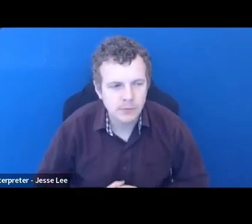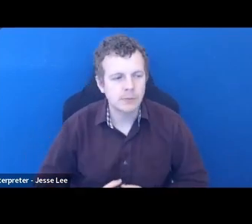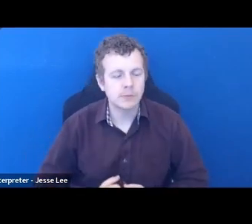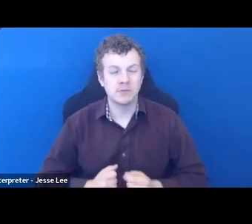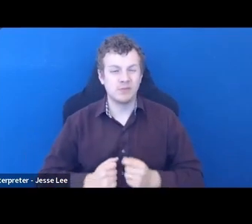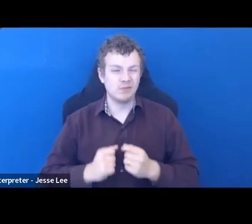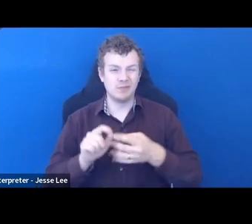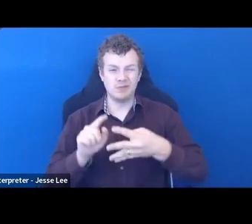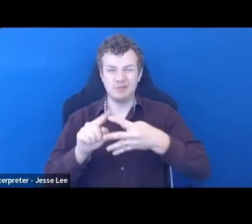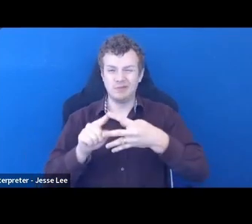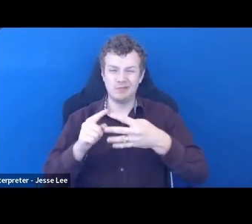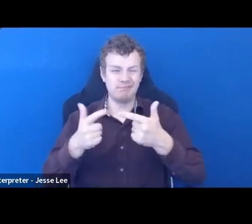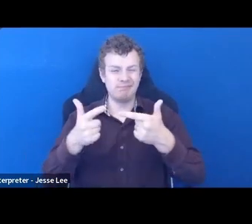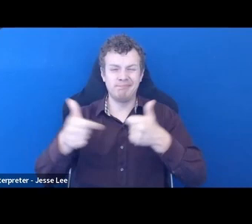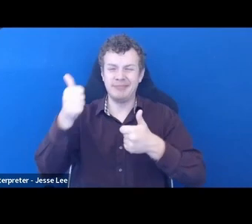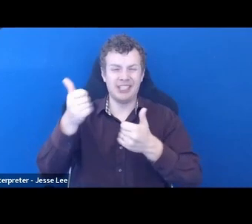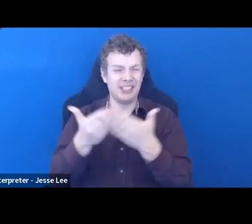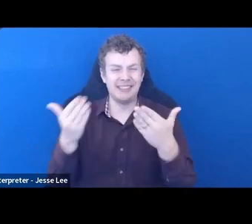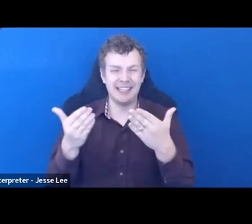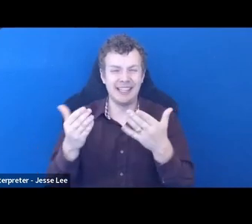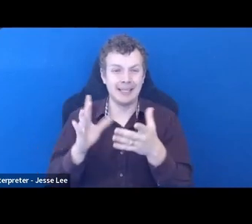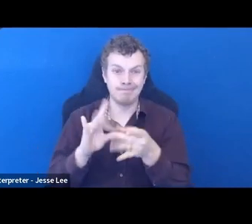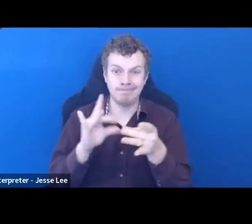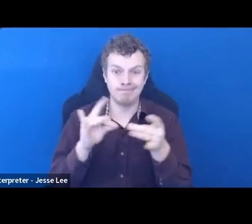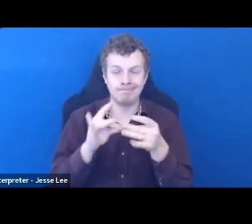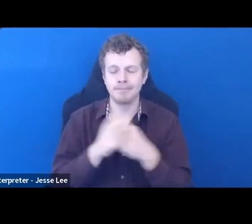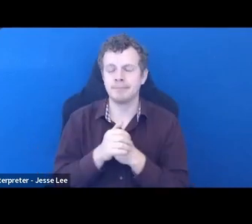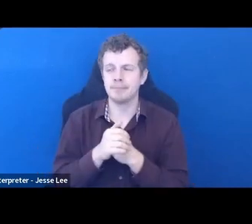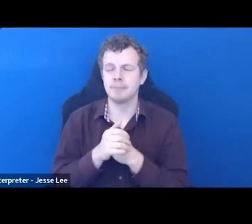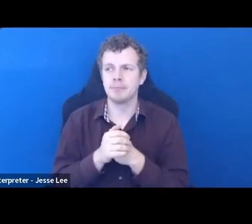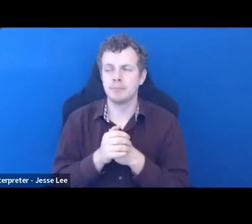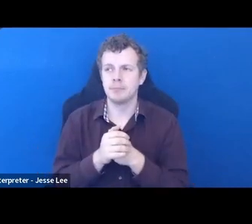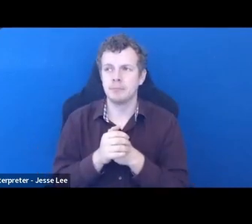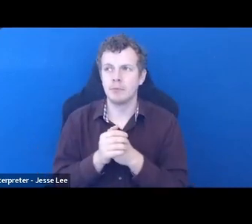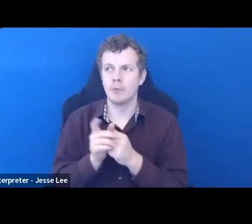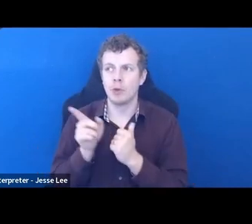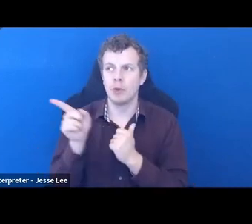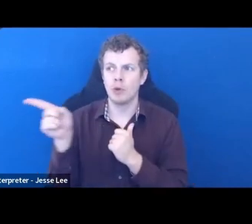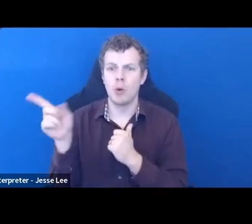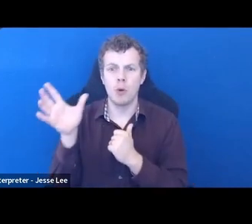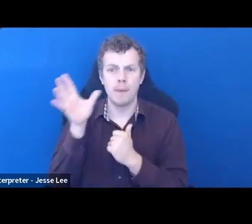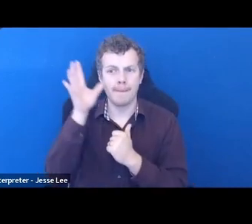that the parents describe this as an iterative process.